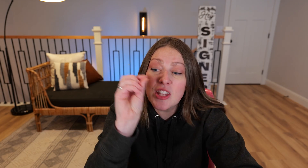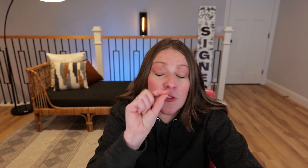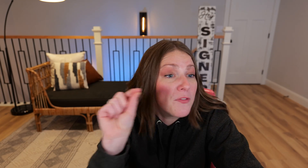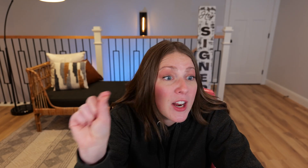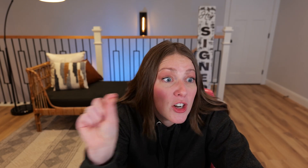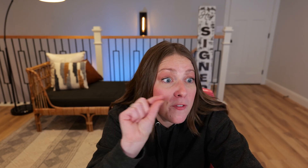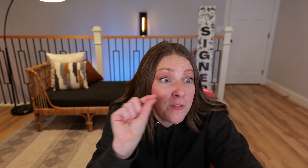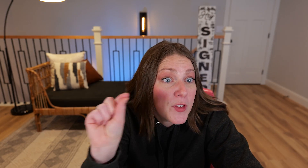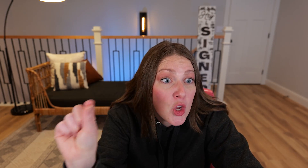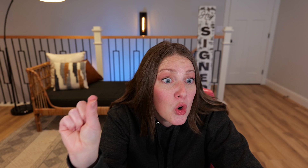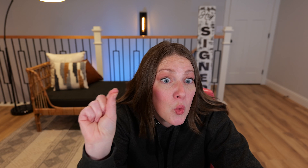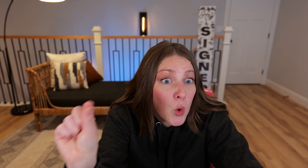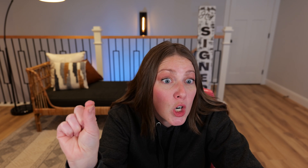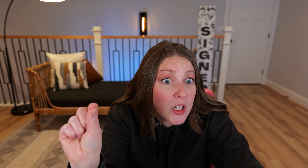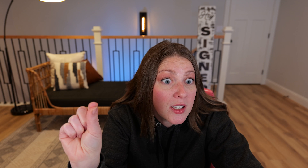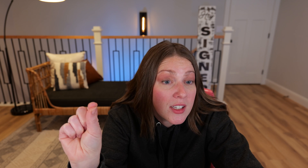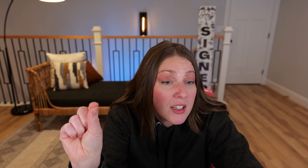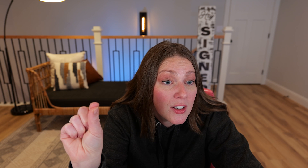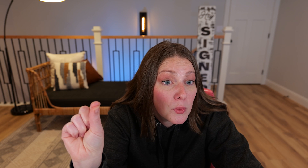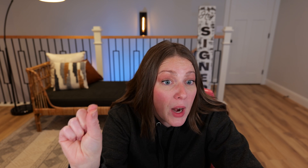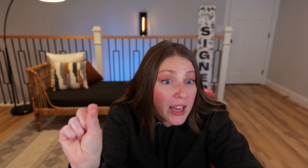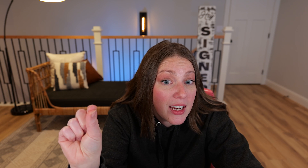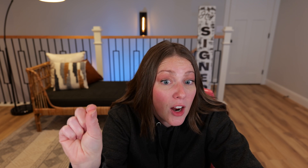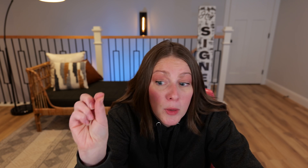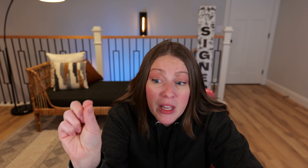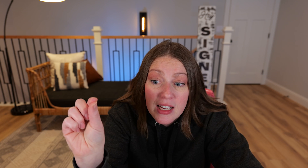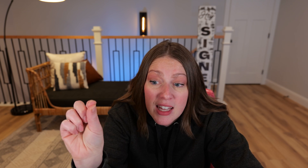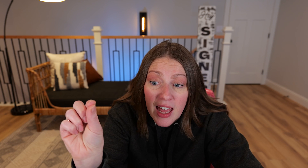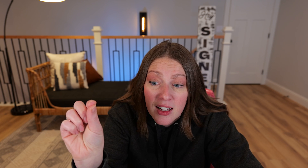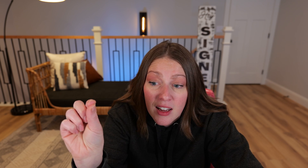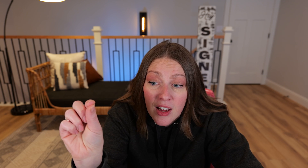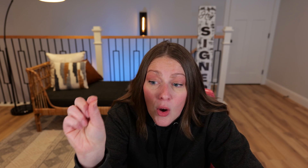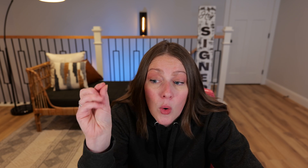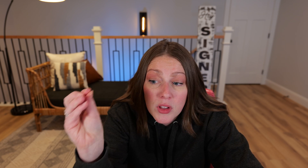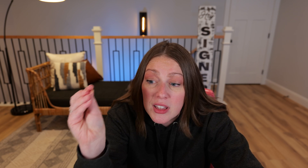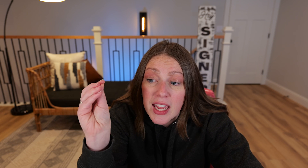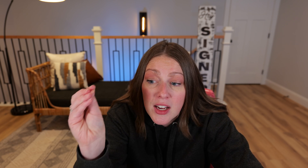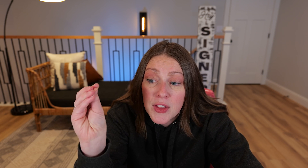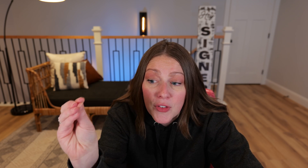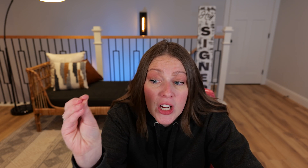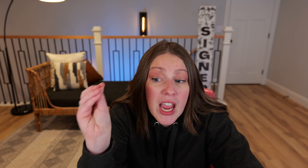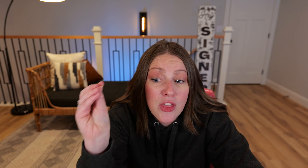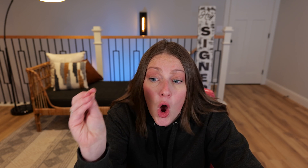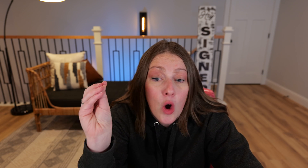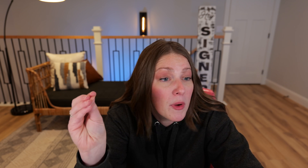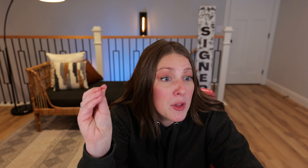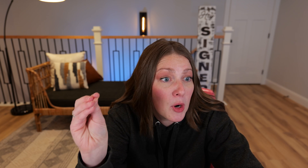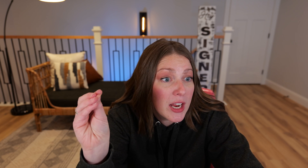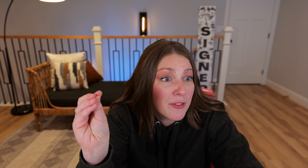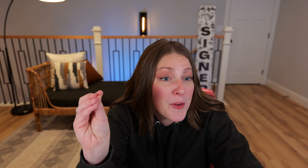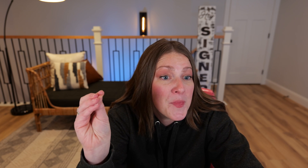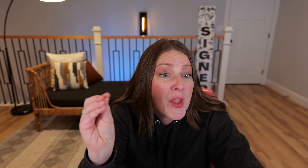there are very few words, Right. Are being said or the land of the free and the home of the brave.